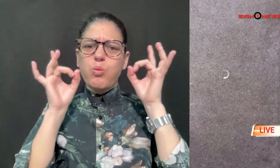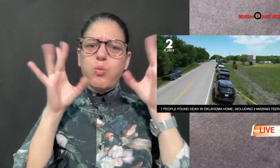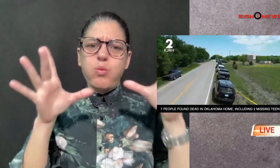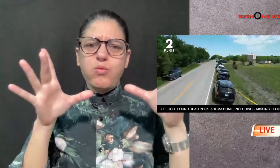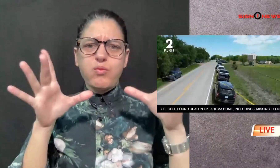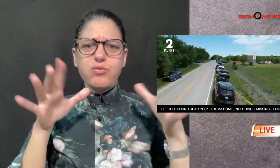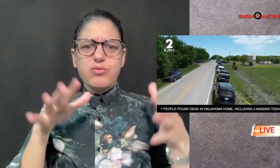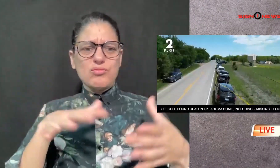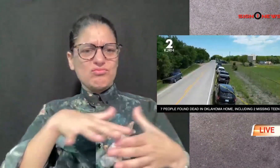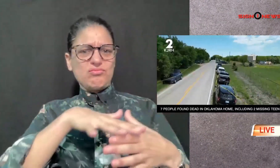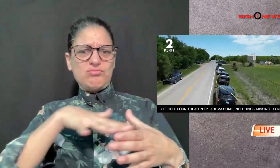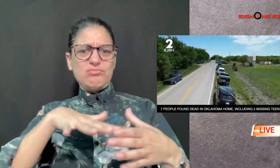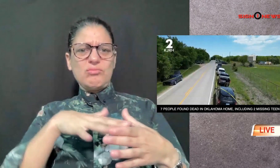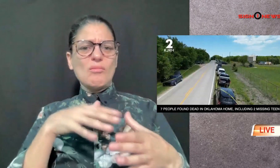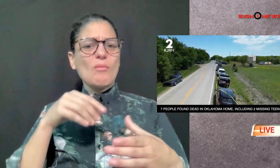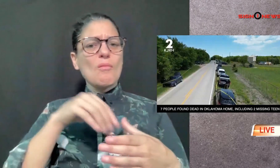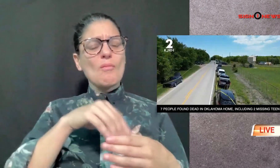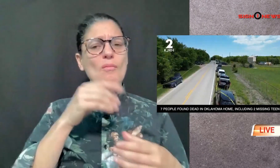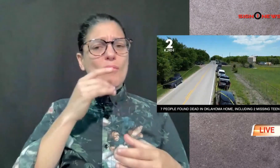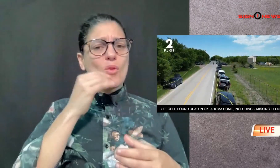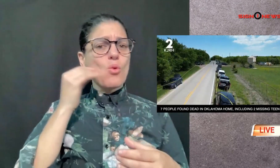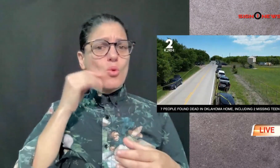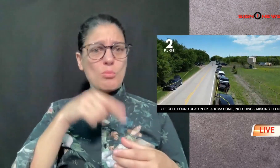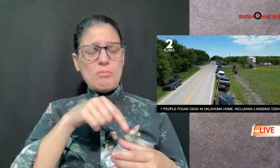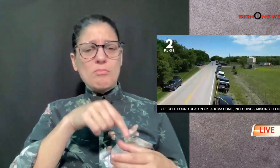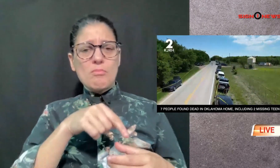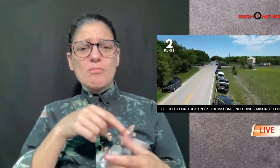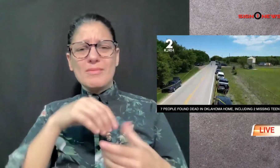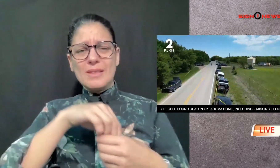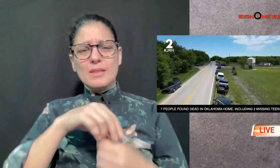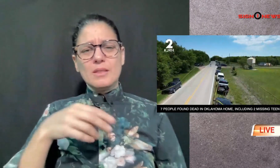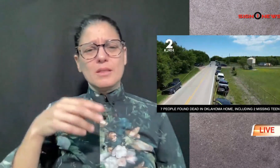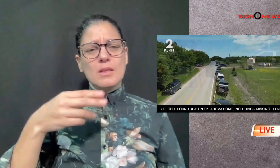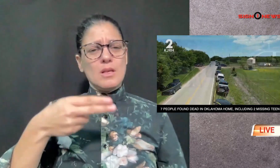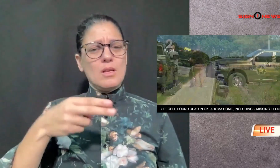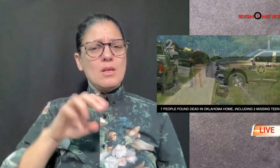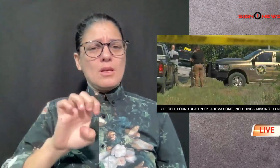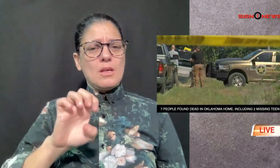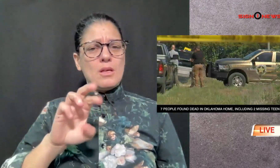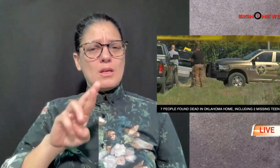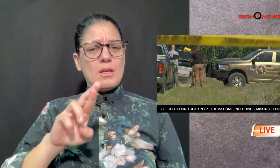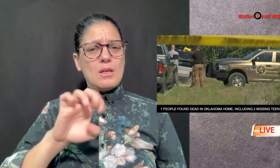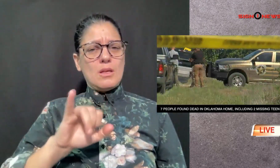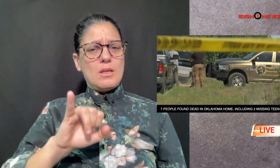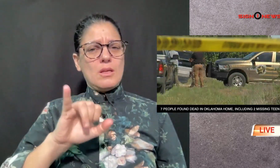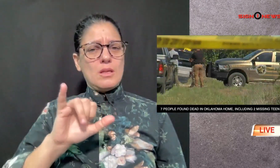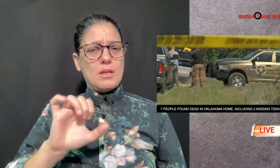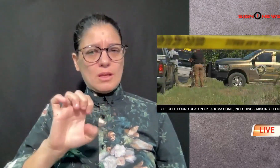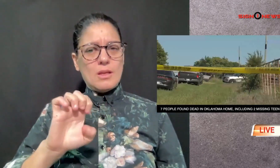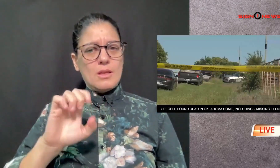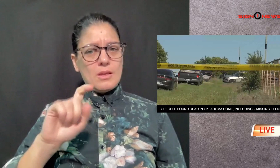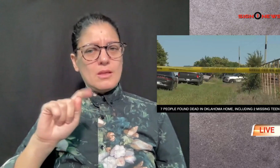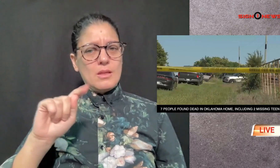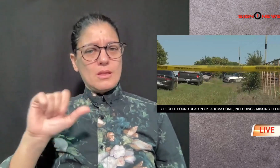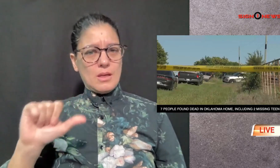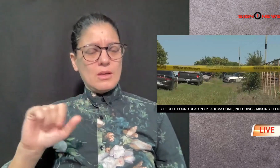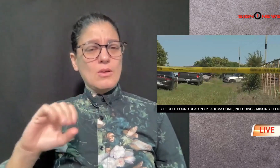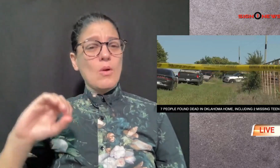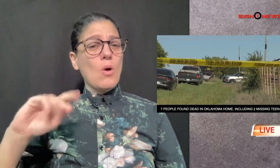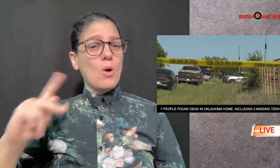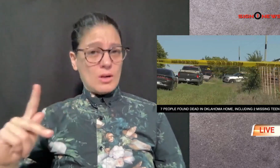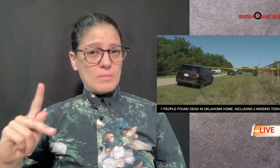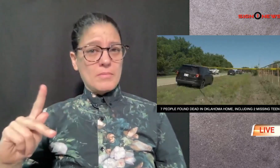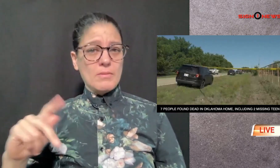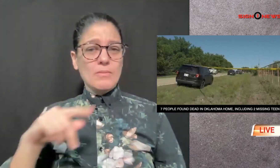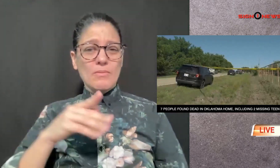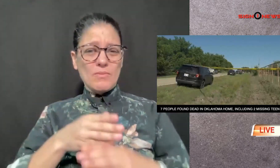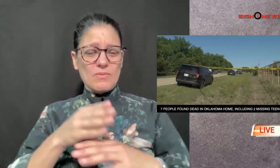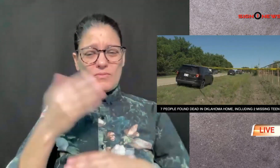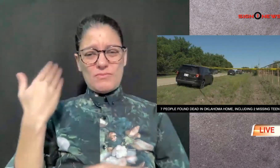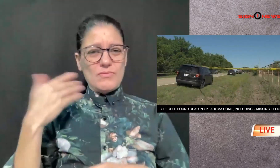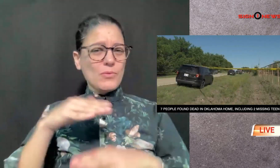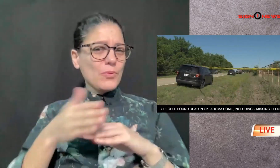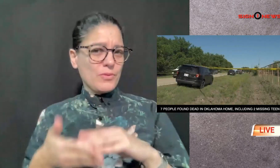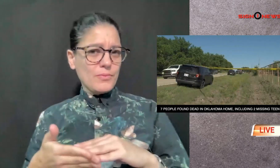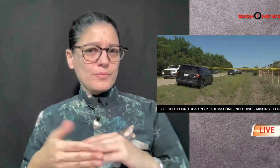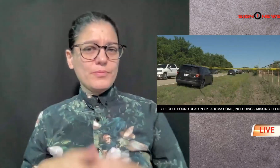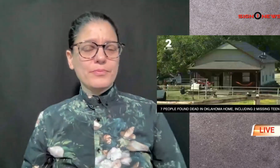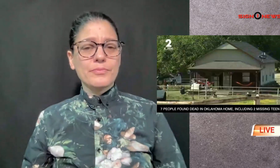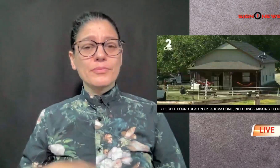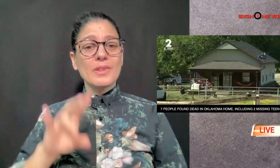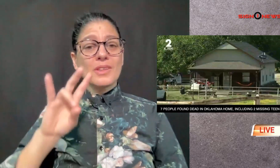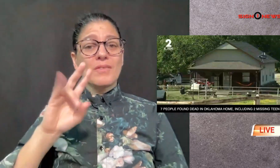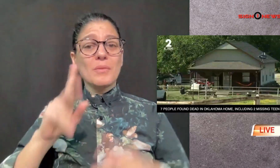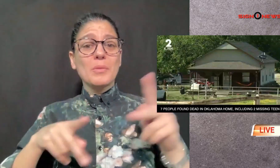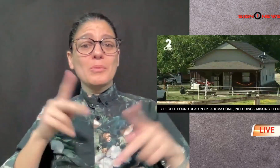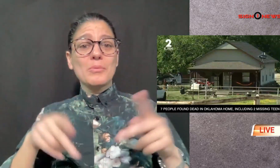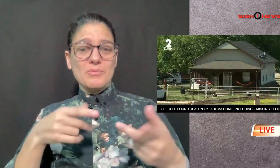scene at a home in Henryetta Oklahoma over the weekend